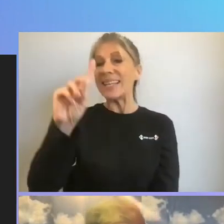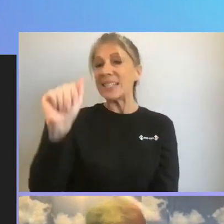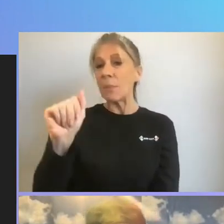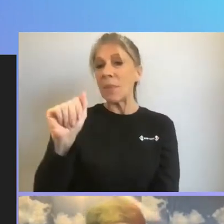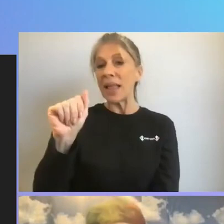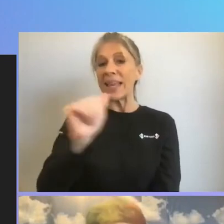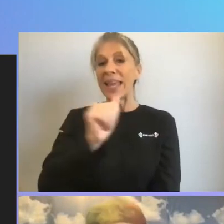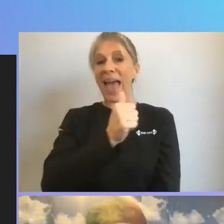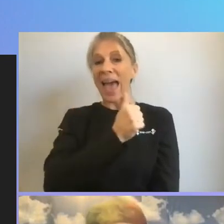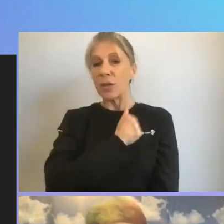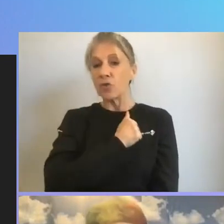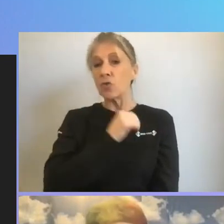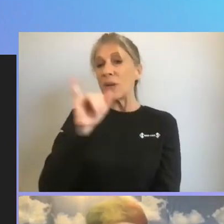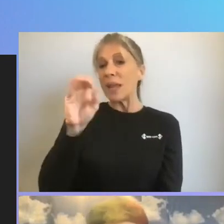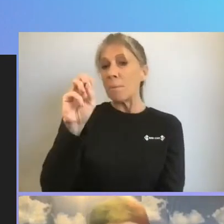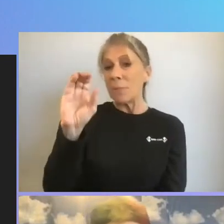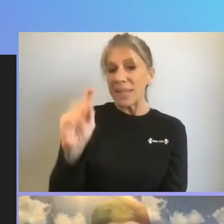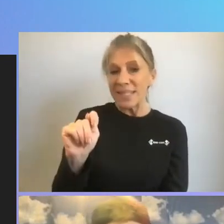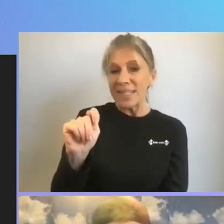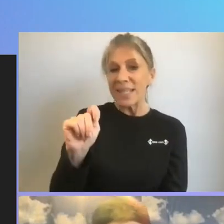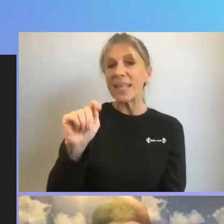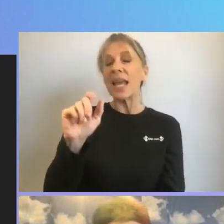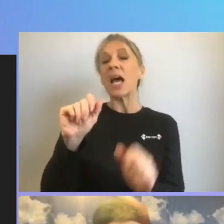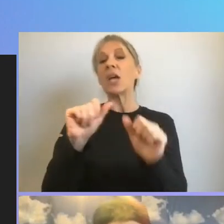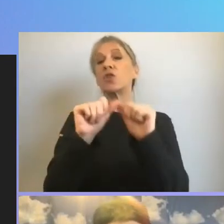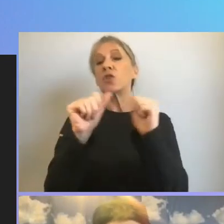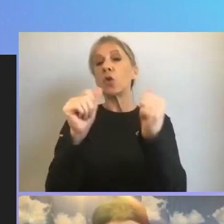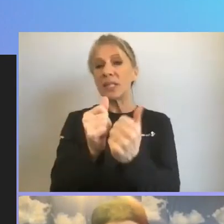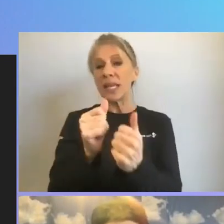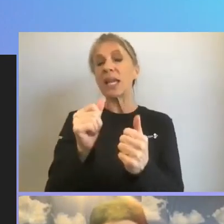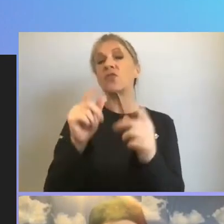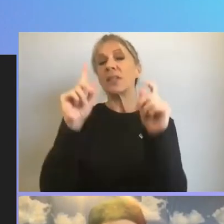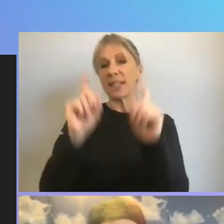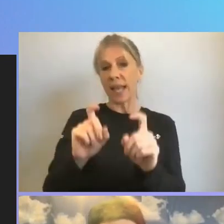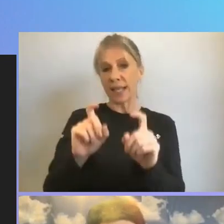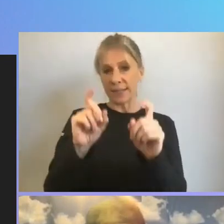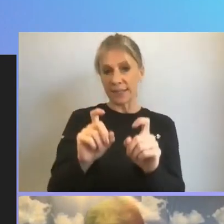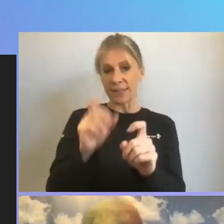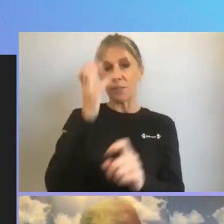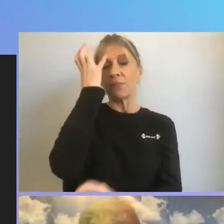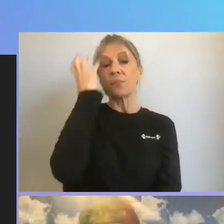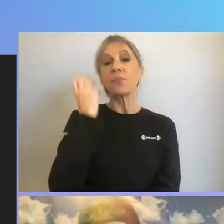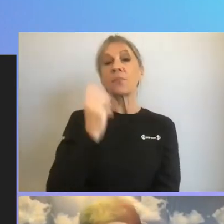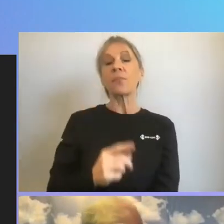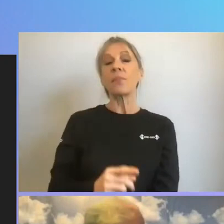implicit Association tests. So